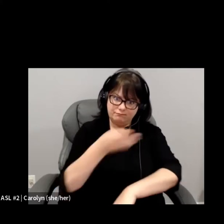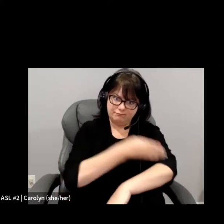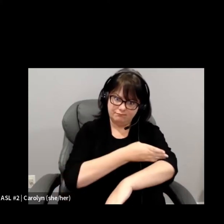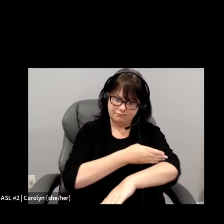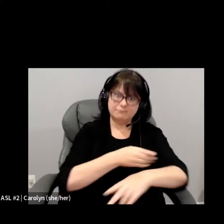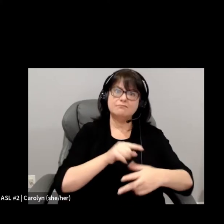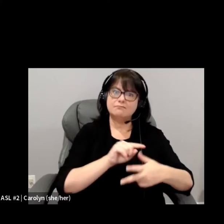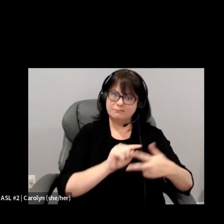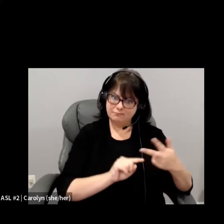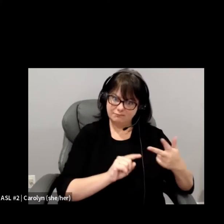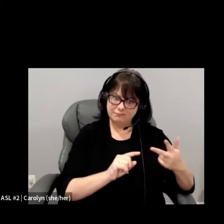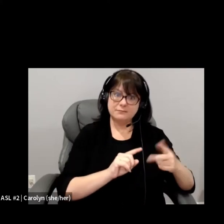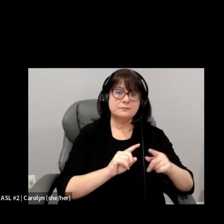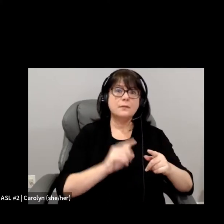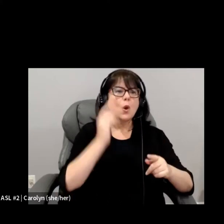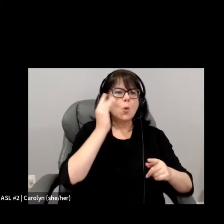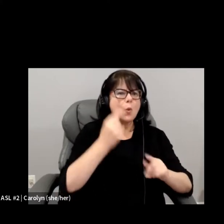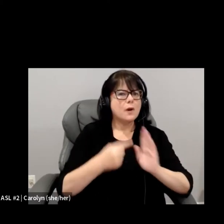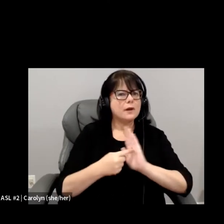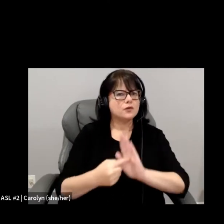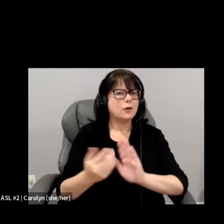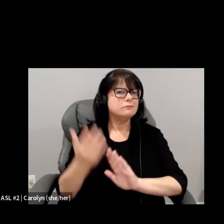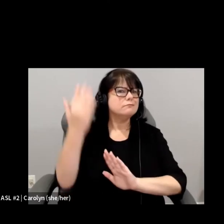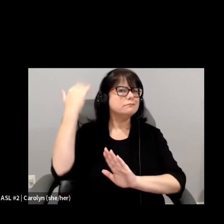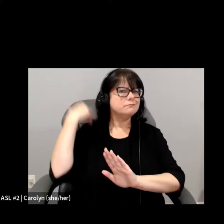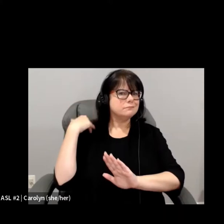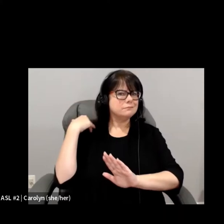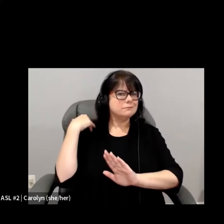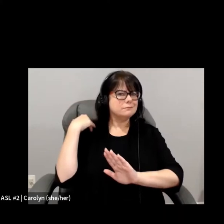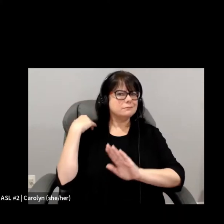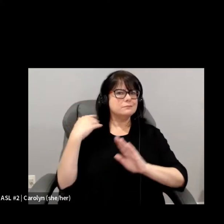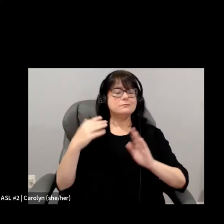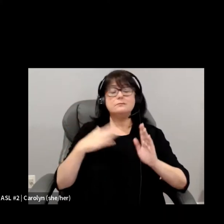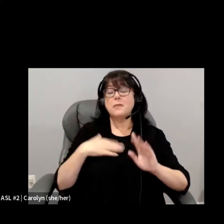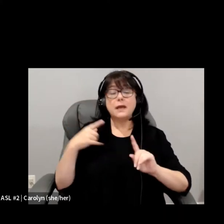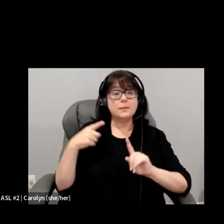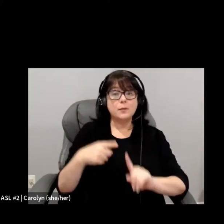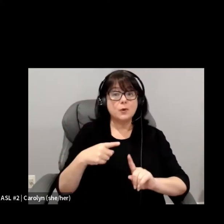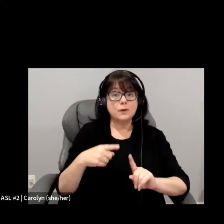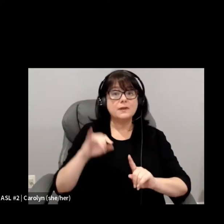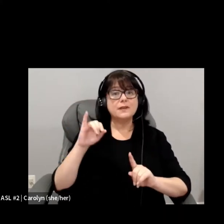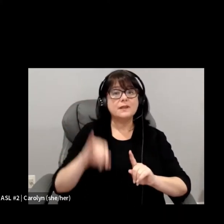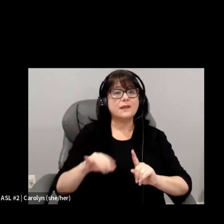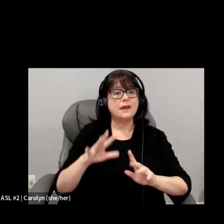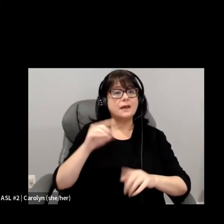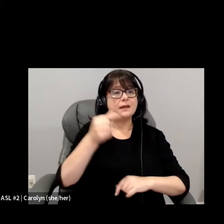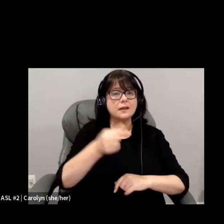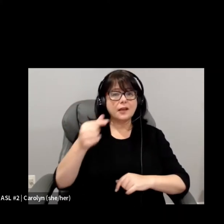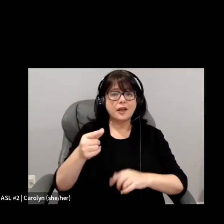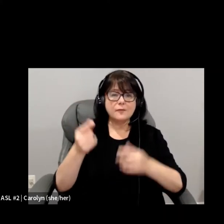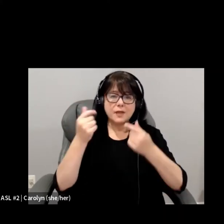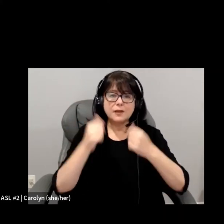ATTENTION TO THE FACT THAT THE OLD TACTIC OF DIVIDE AND CONQUER HAS BEEN USED AGAINST